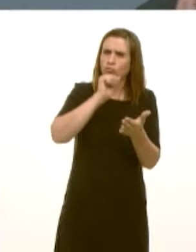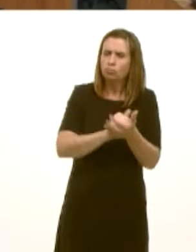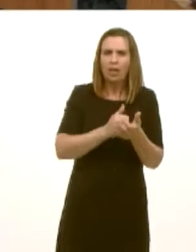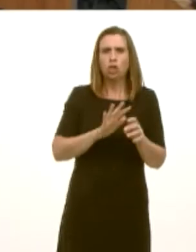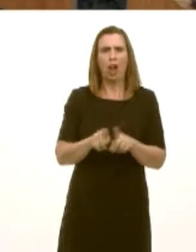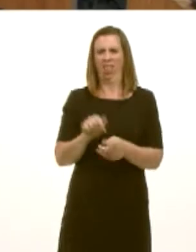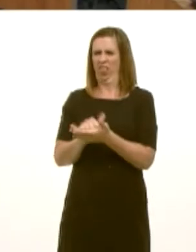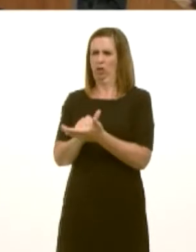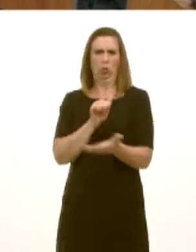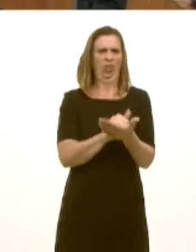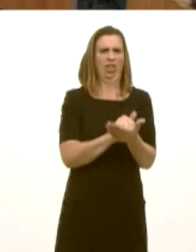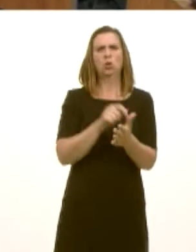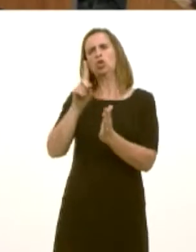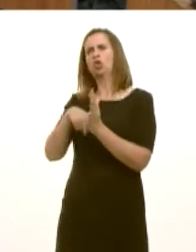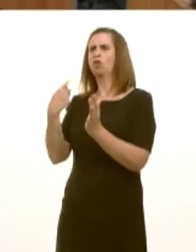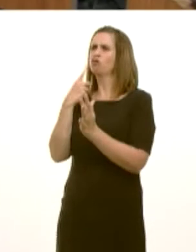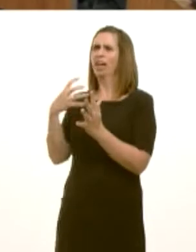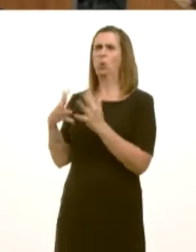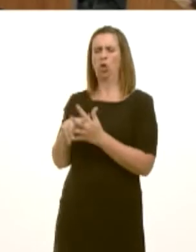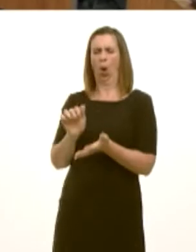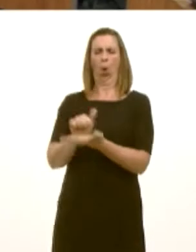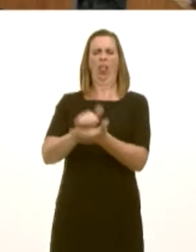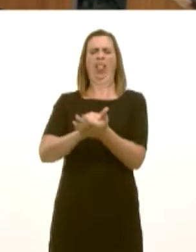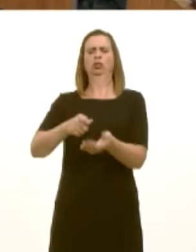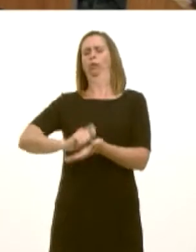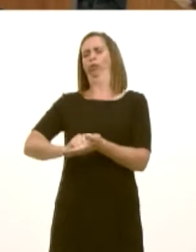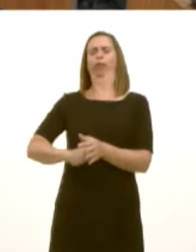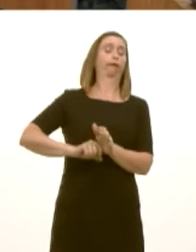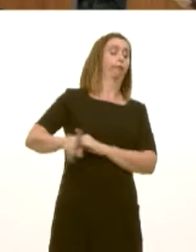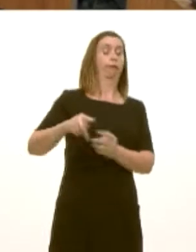on the back of a fag packet by John Redwoodóproperly structured and with powers.